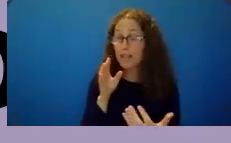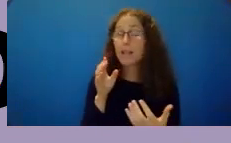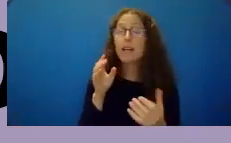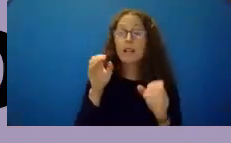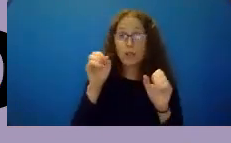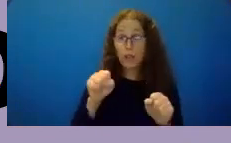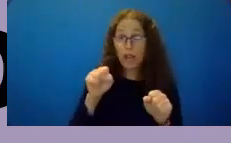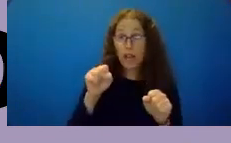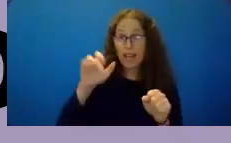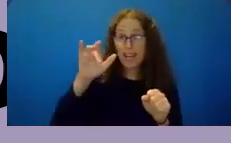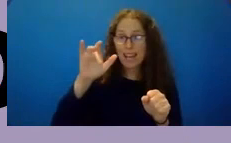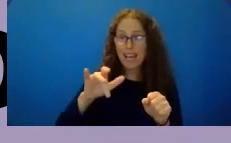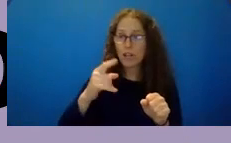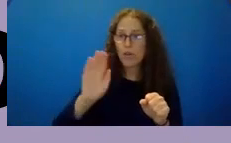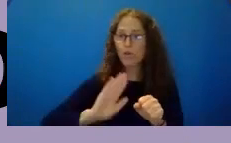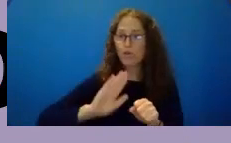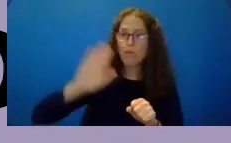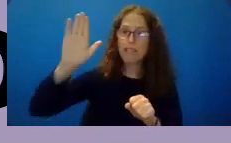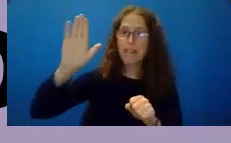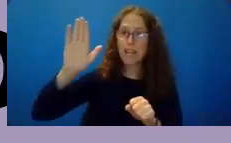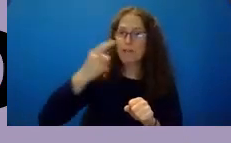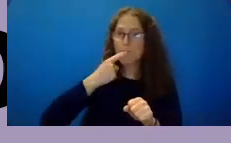WHATEVER YOU ARE ABLE TO DO. IF YOU WOULD PREFER TO ASK